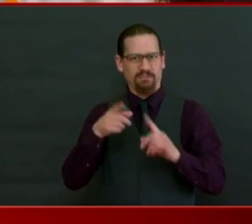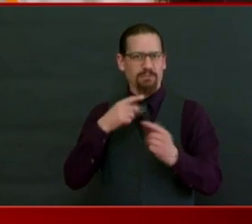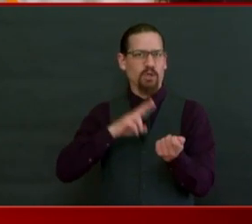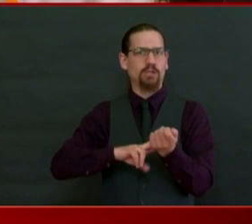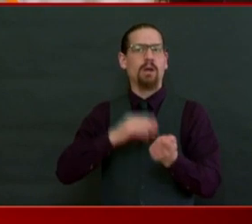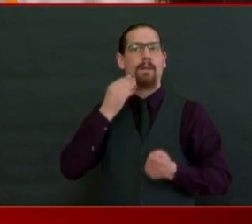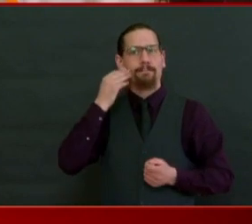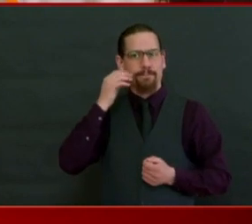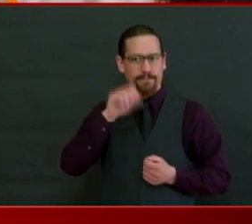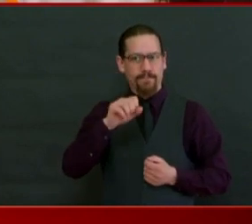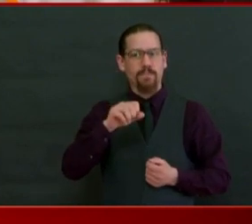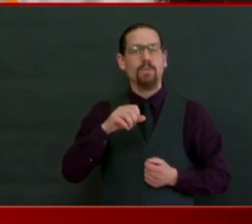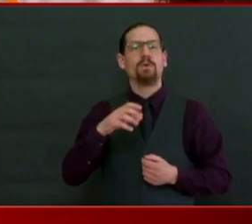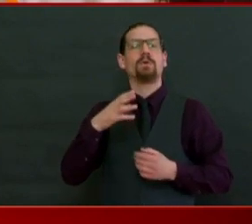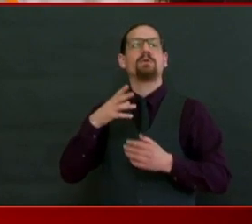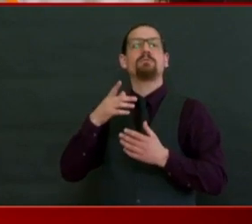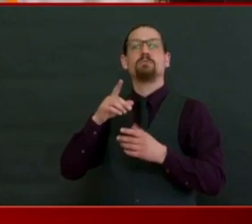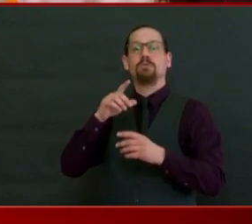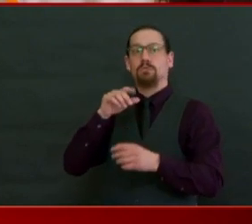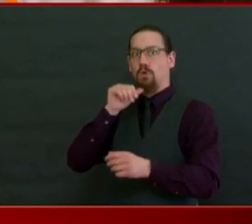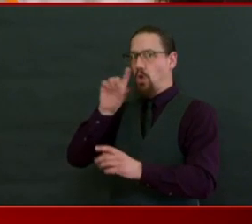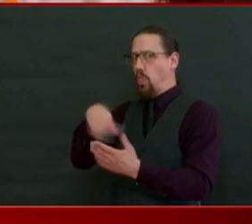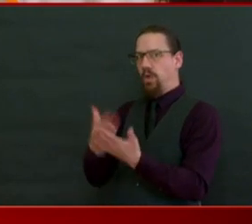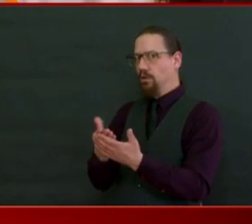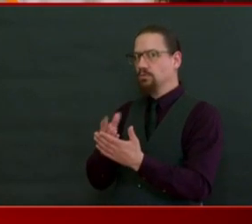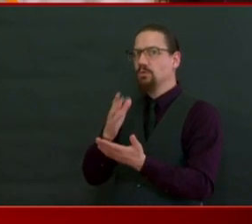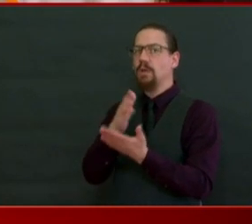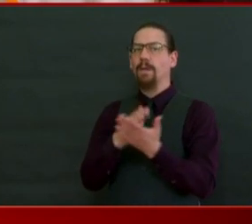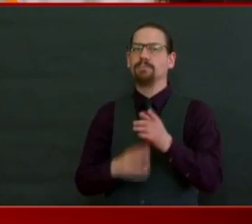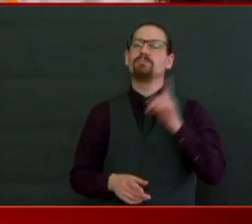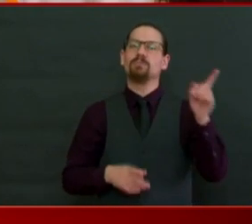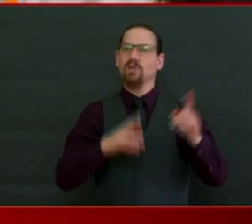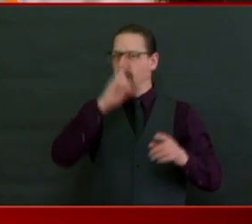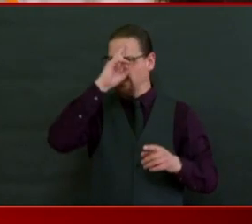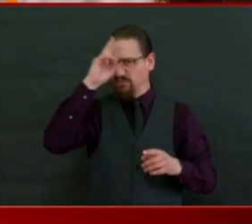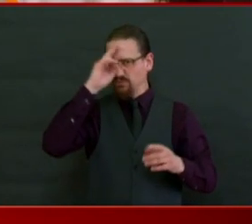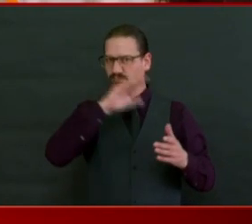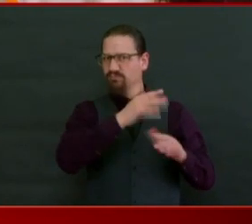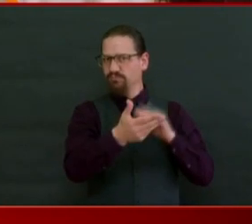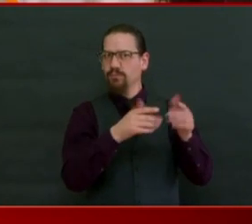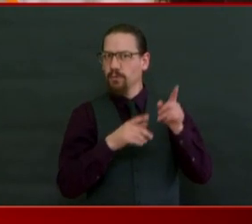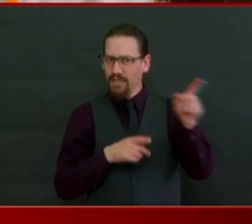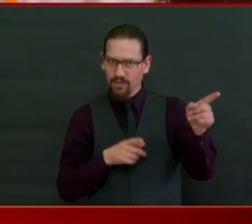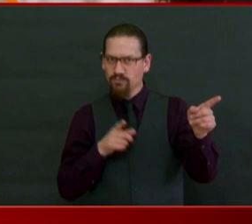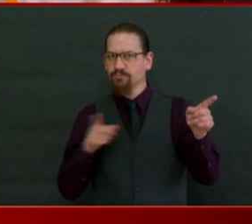MANY ARE WITHIN THE NURSING HOME FACILITIES AND A FEW ARE AT